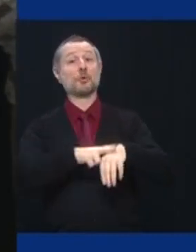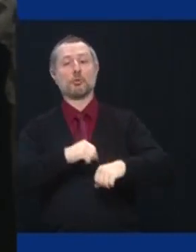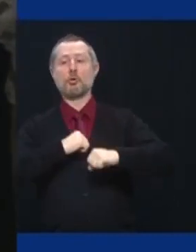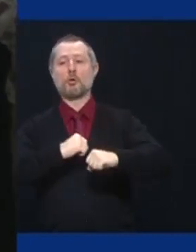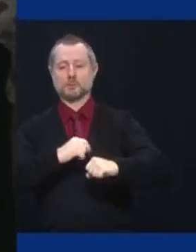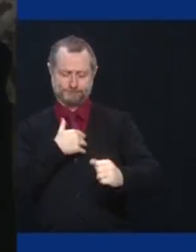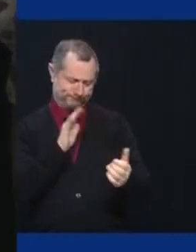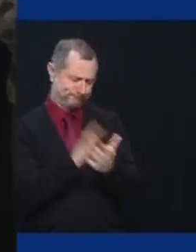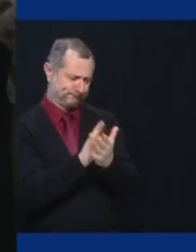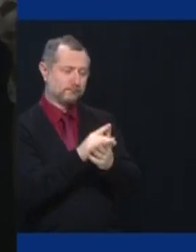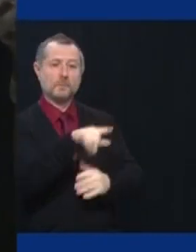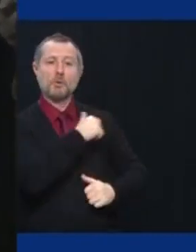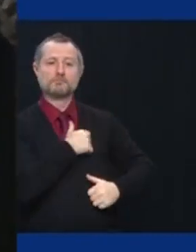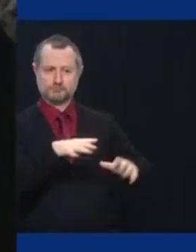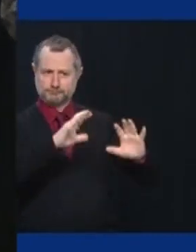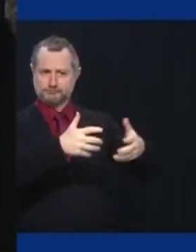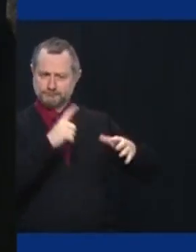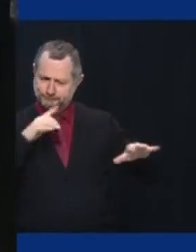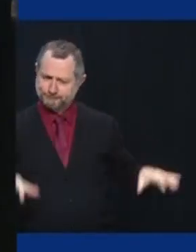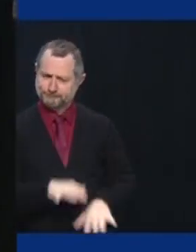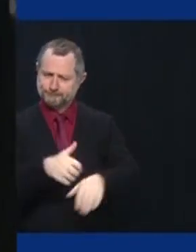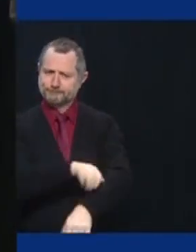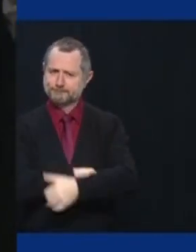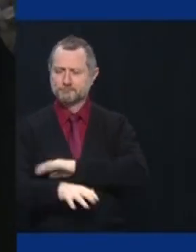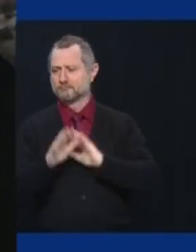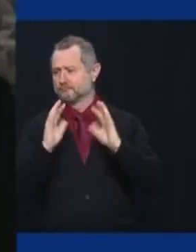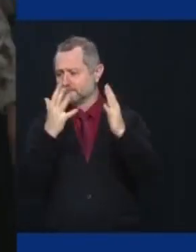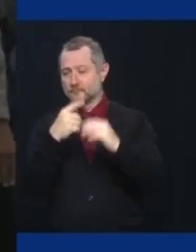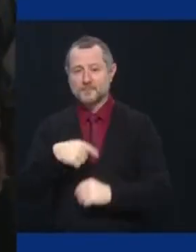ISN'T THAT AMAZING? GIVE THE WHOLE GROUP AND THE NATIONAL GUARD A ROUND OF APPLAUSE FOR WHAT YOU'RE DOING